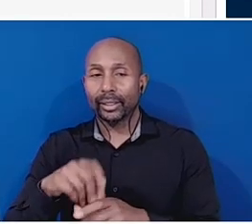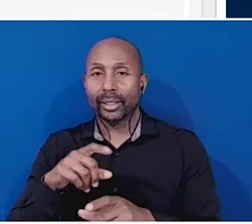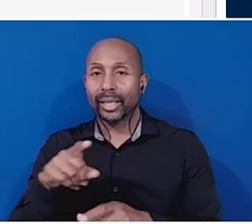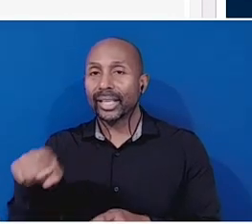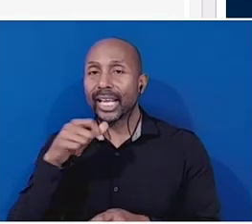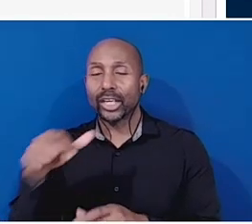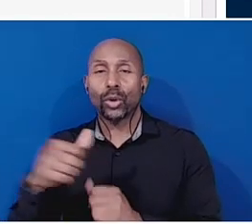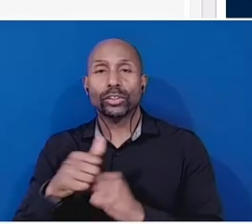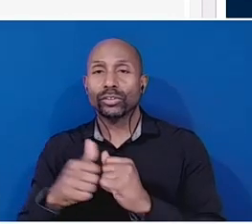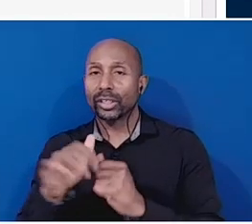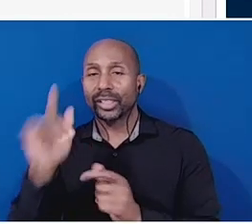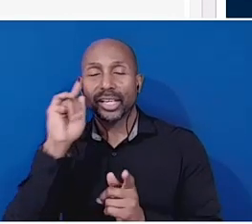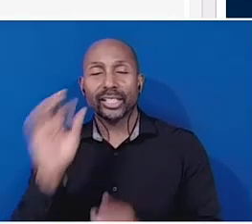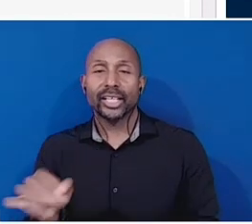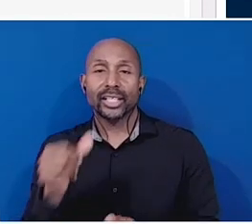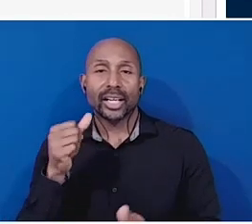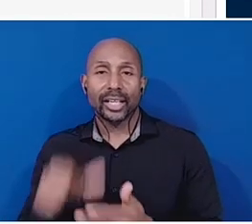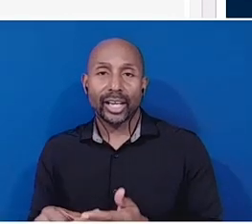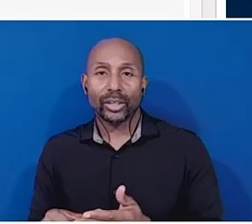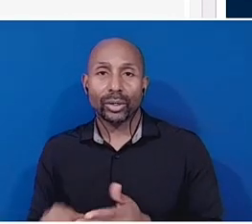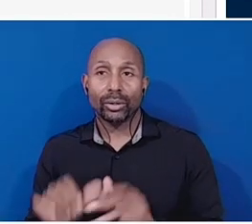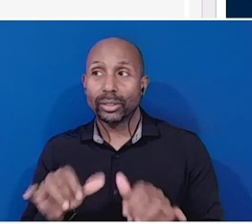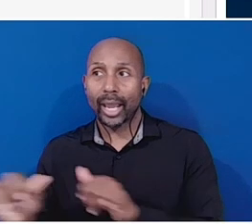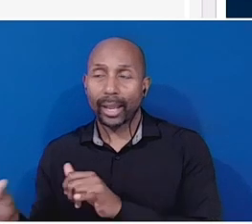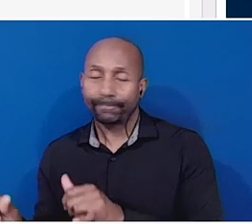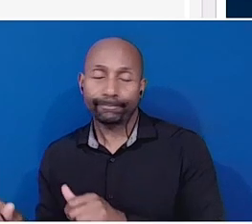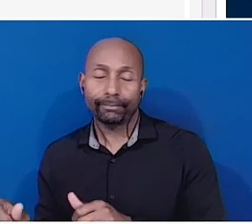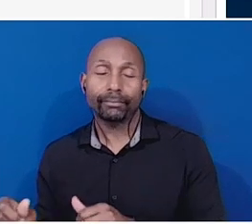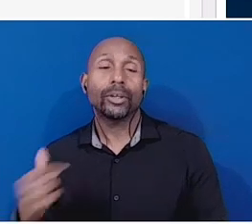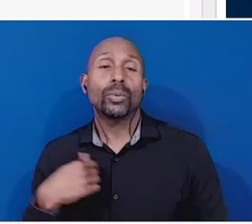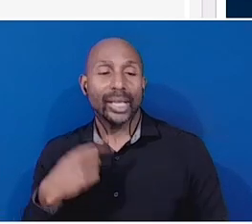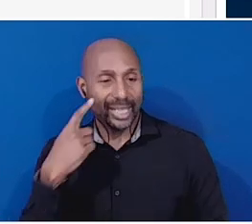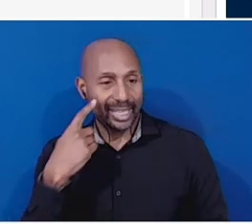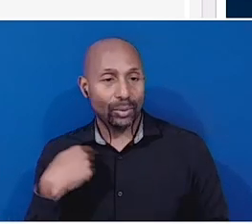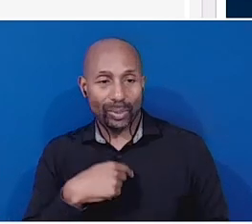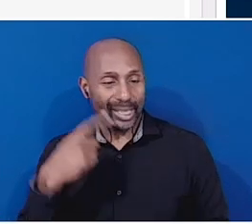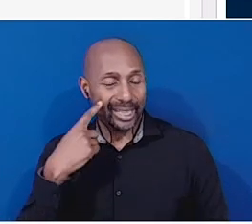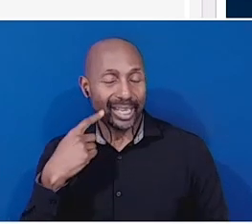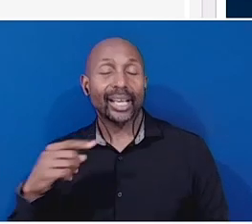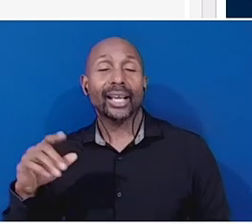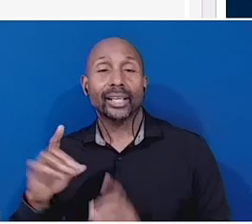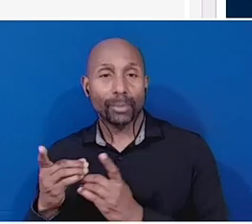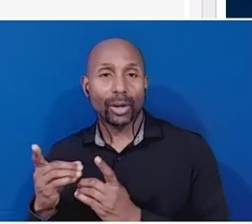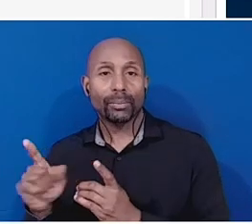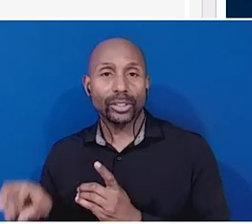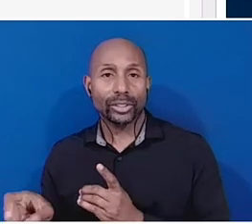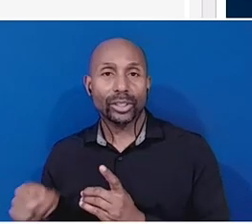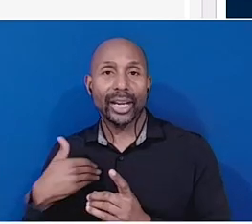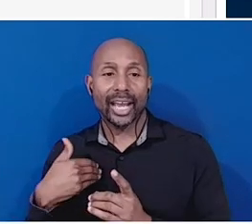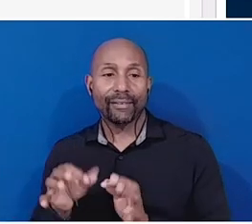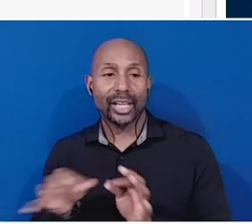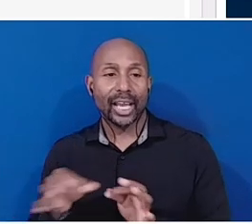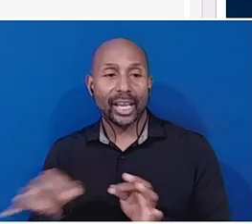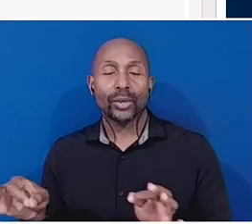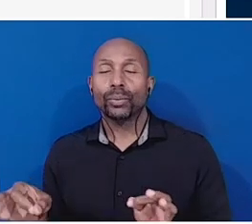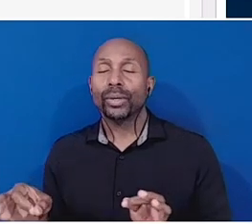exactly the same way. So we think that it would be better for the Department to do the language in what